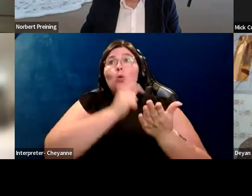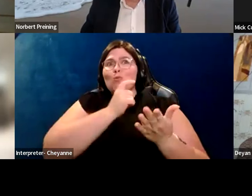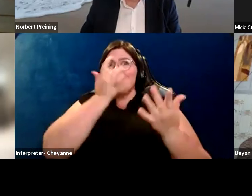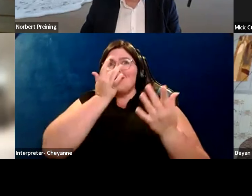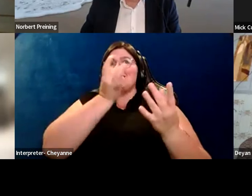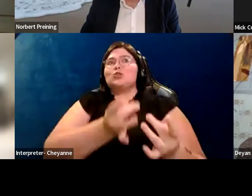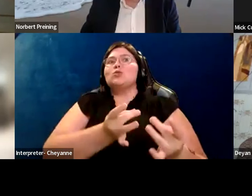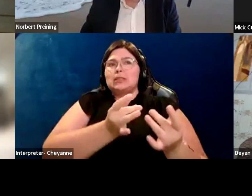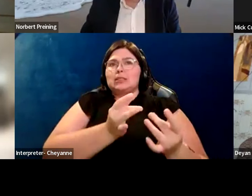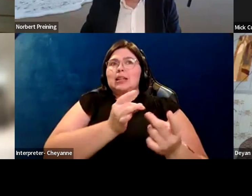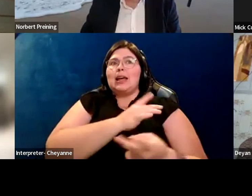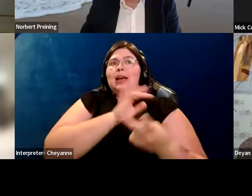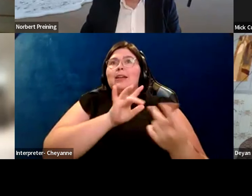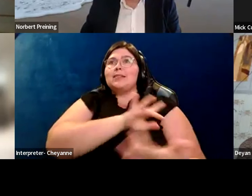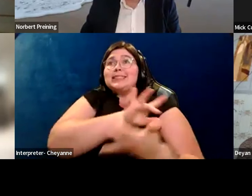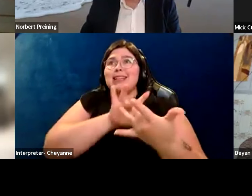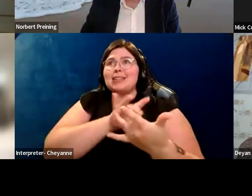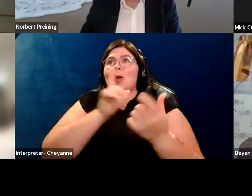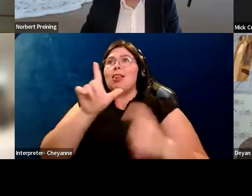And we're connecting them with the LaTeXML team,